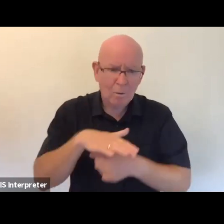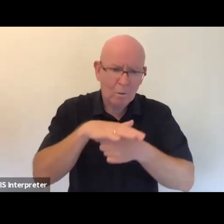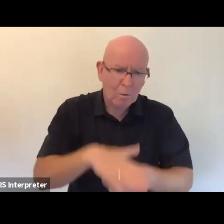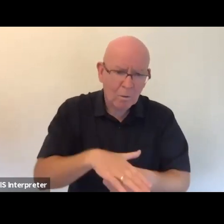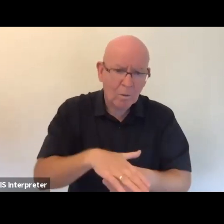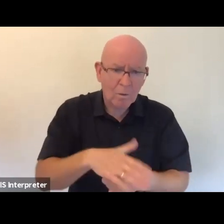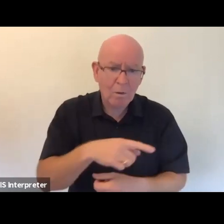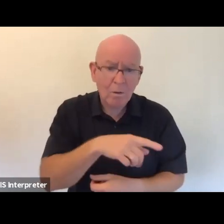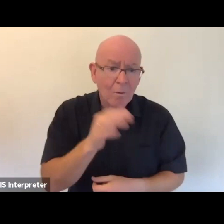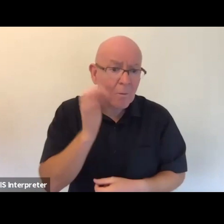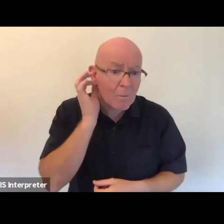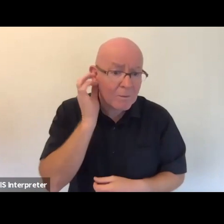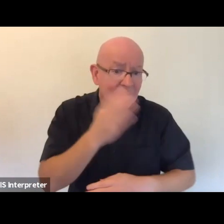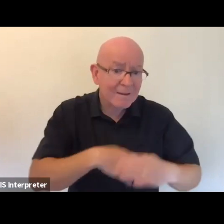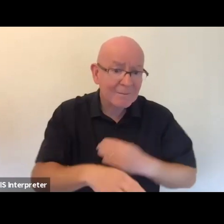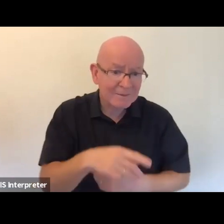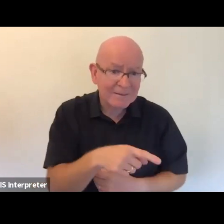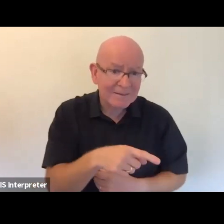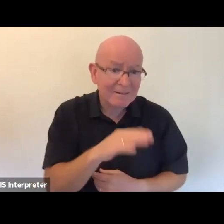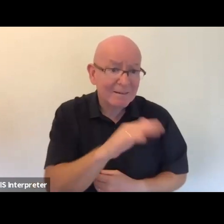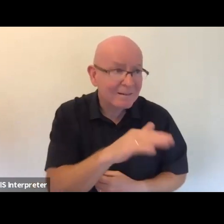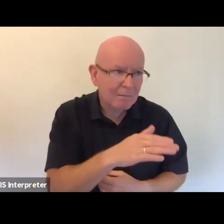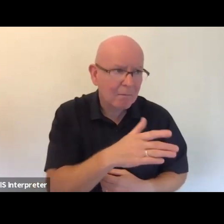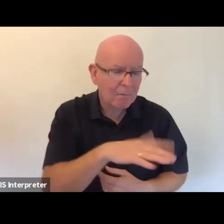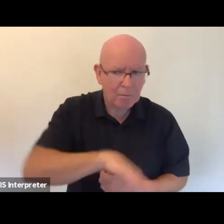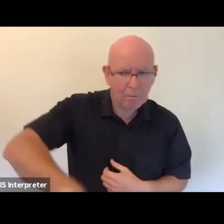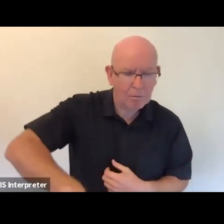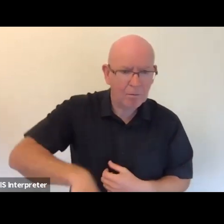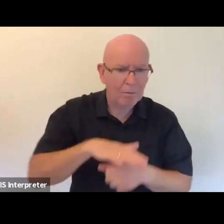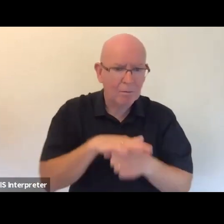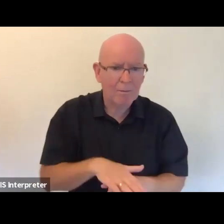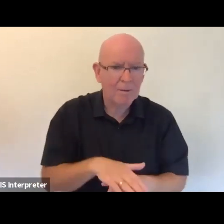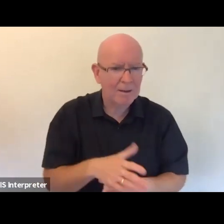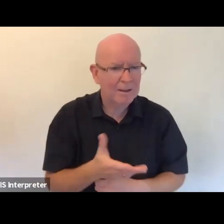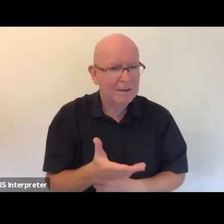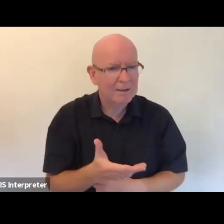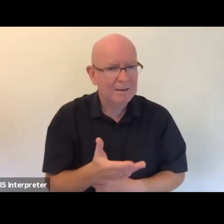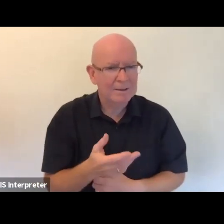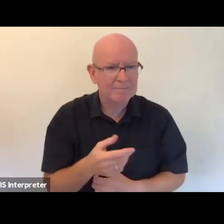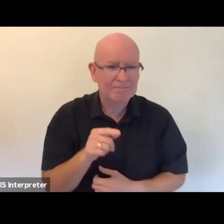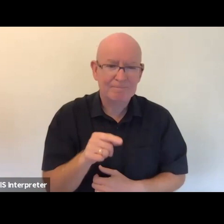and the gender programmes, both for women, as well as, for persons with disabilities are not responsive to address the barriers